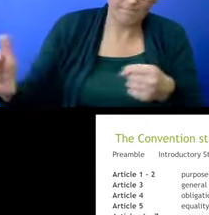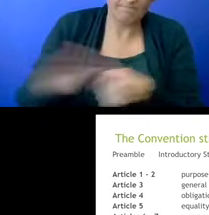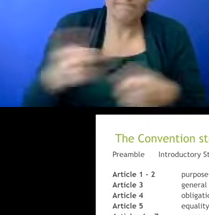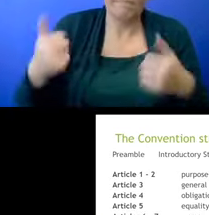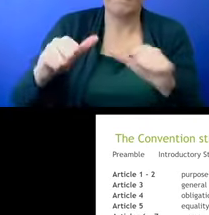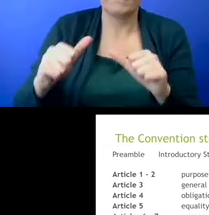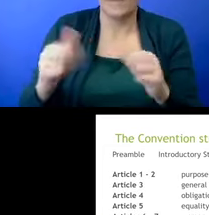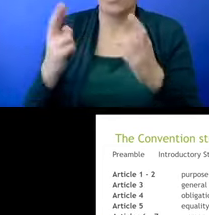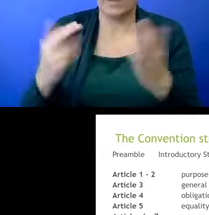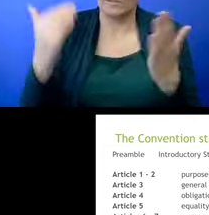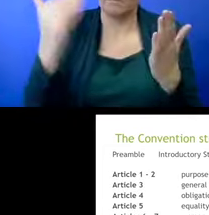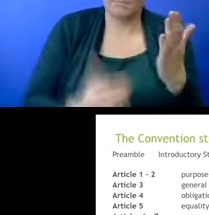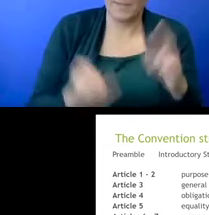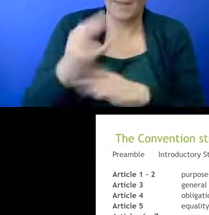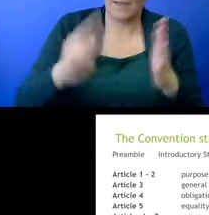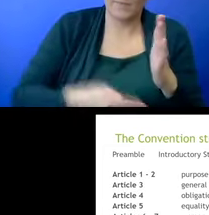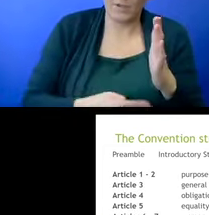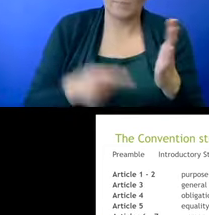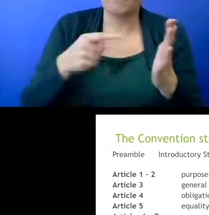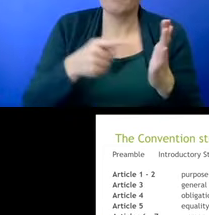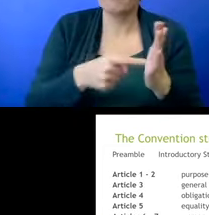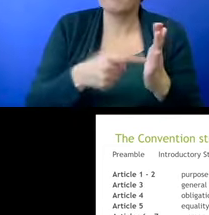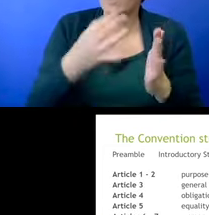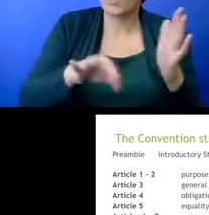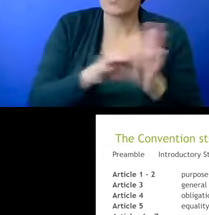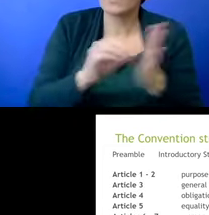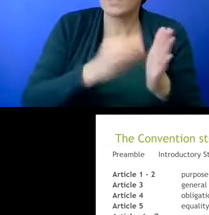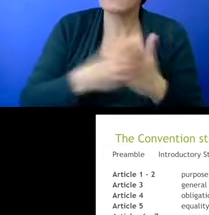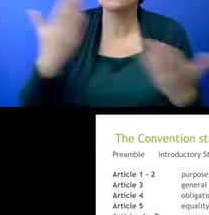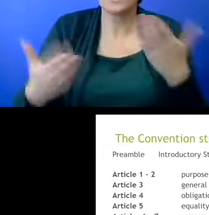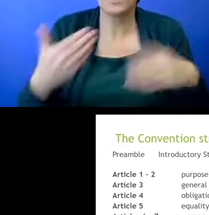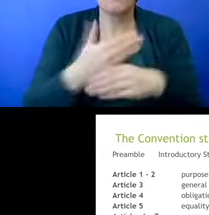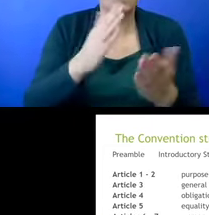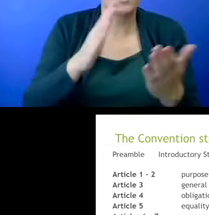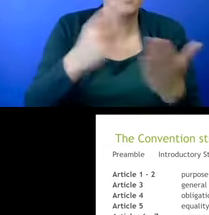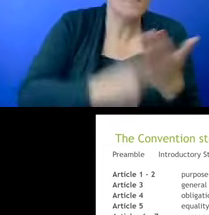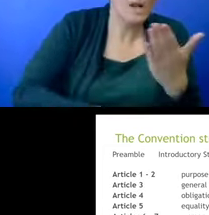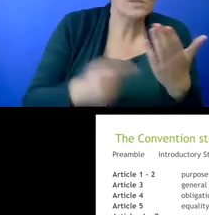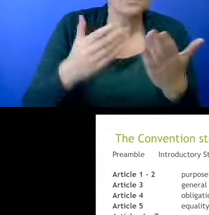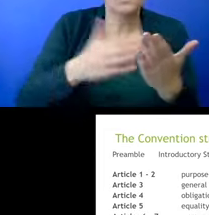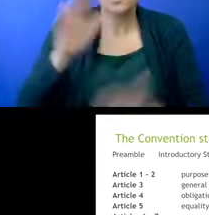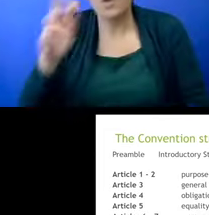Governments are required to do this through their laws and policies, education and training, and other actions.